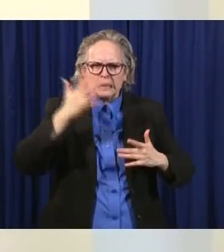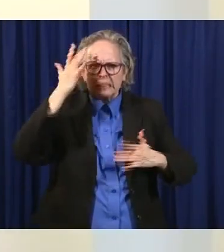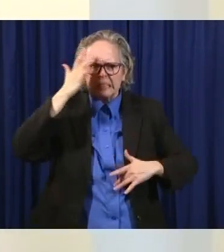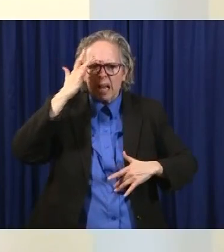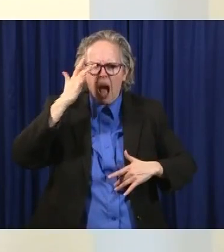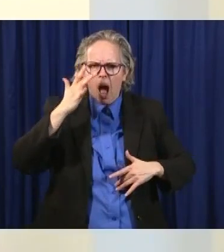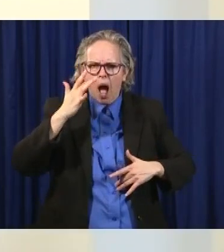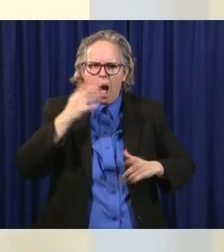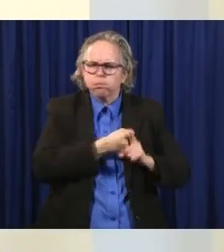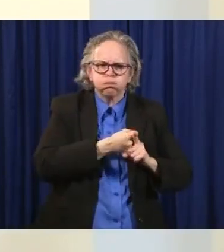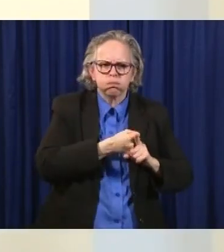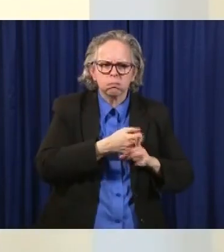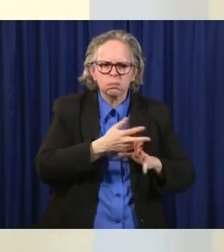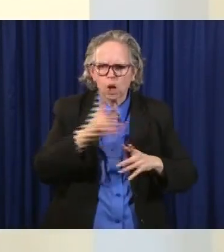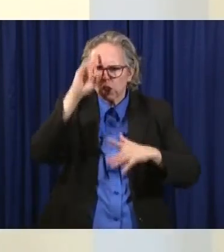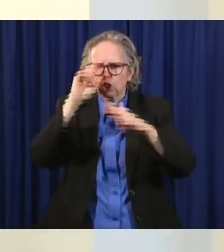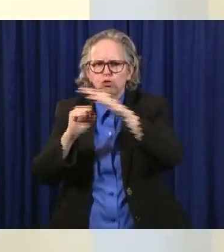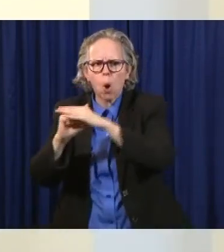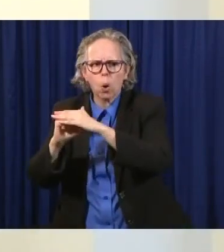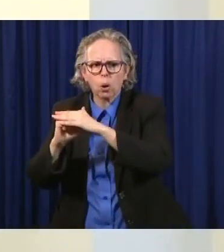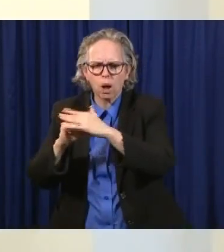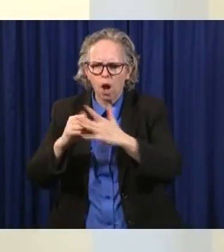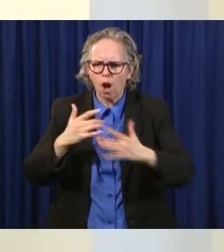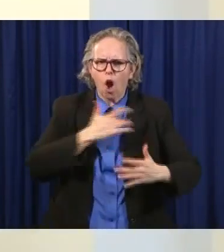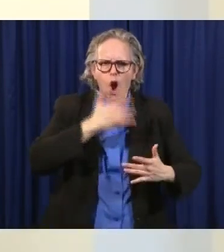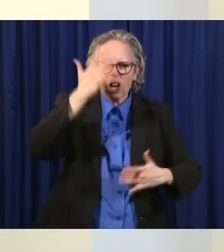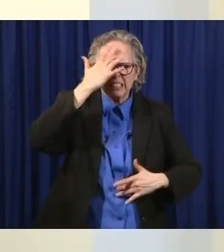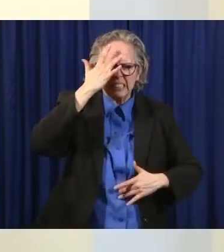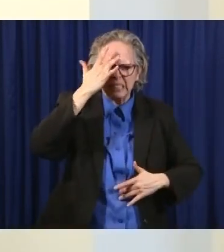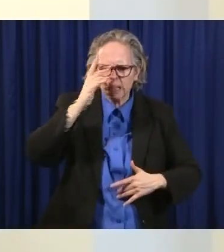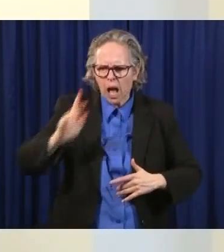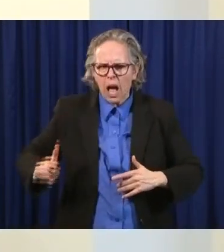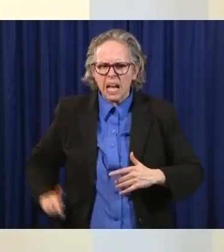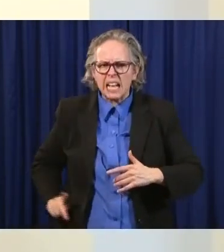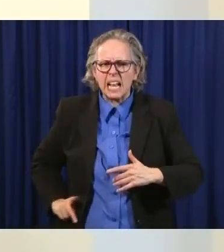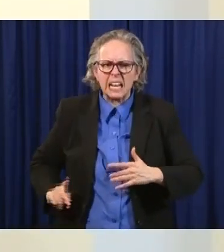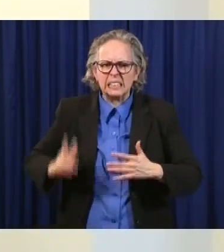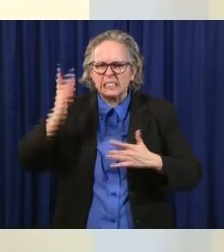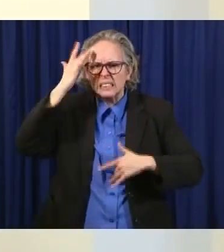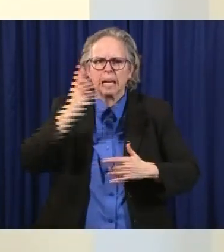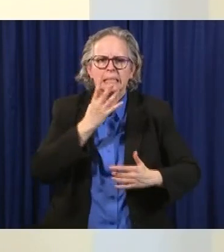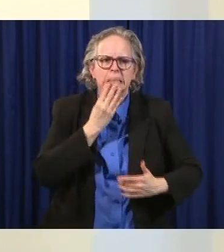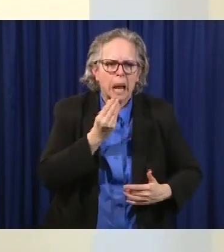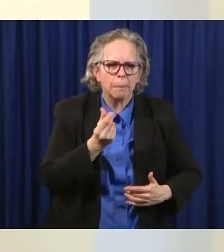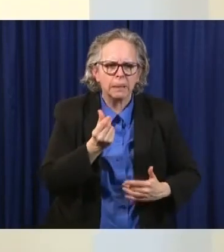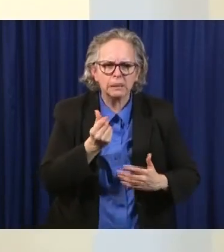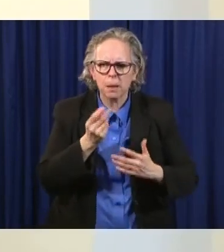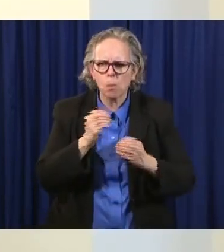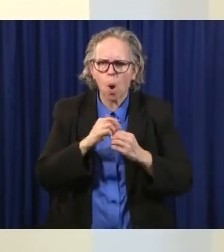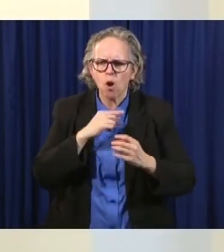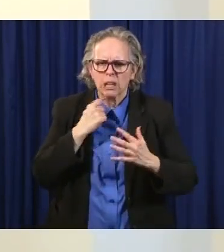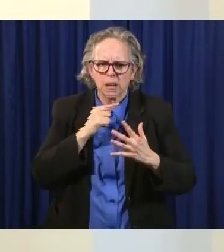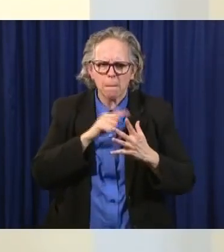WE ARE LEARNING THAT PEOPLE ARE HAVING HEART TIS SEES AND STROKES. KIDNEY DISEASE, AND DIABETES. YOU'RE MUCH MORE AT RISK.